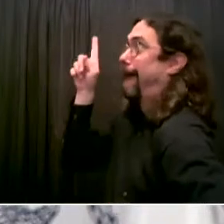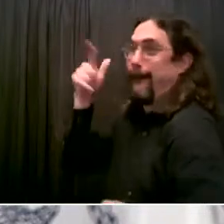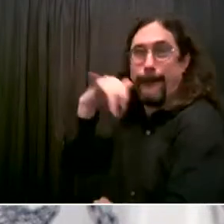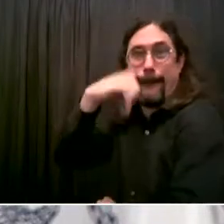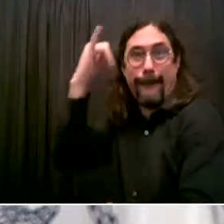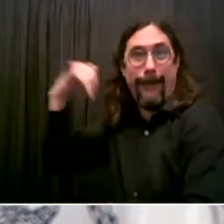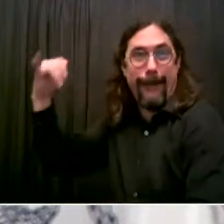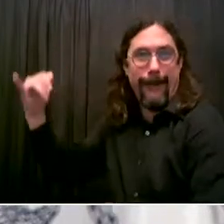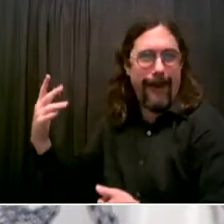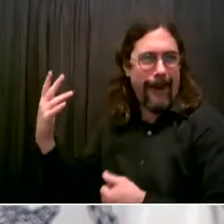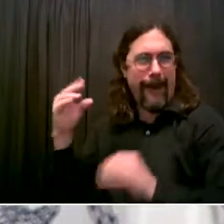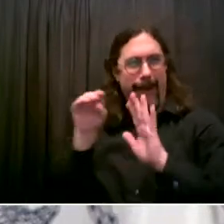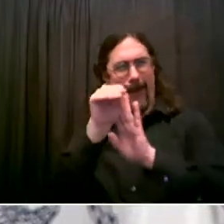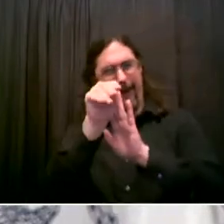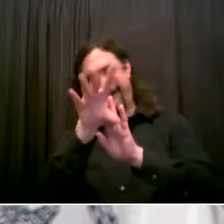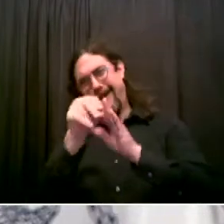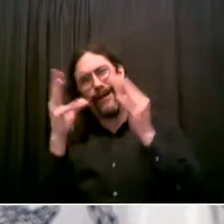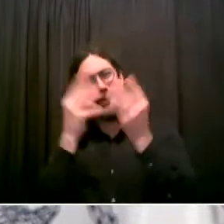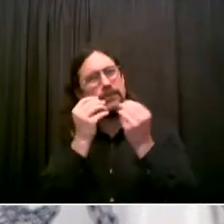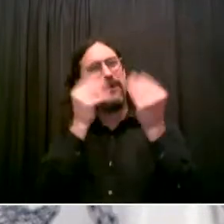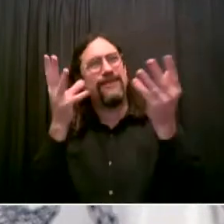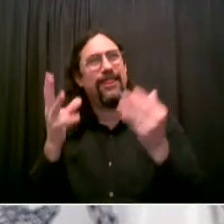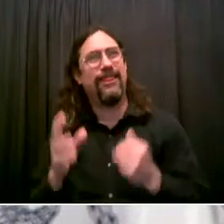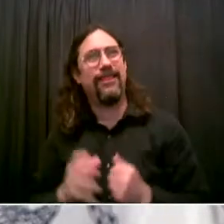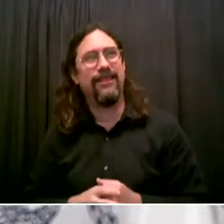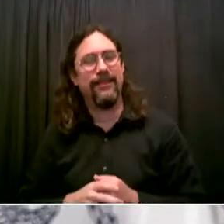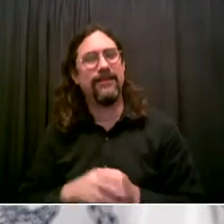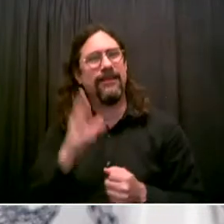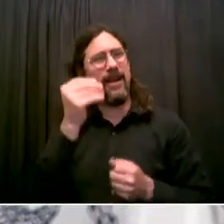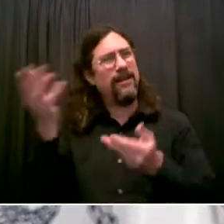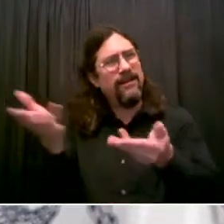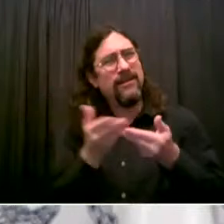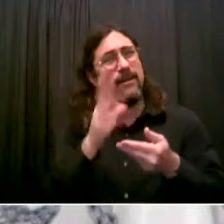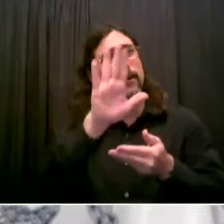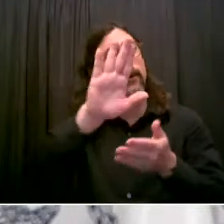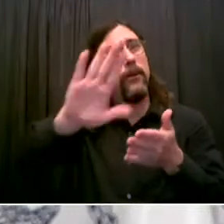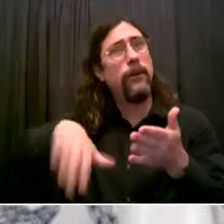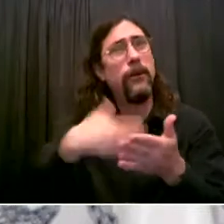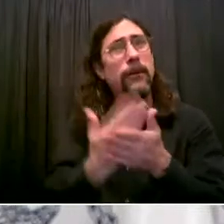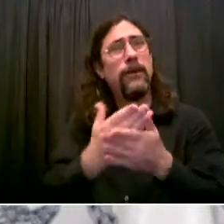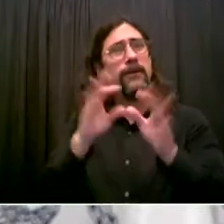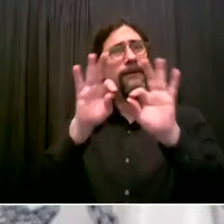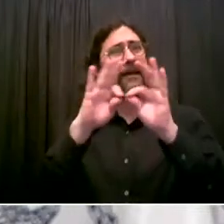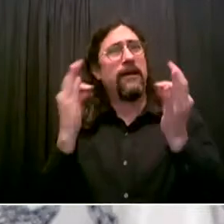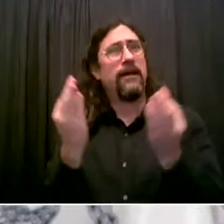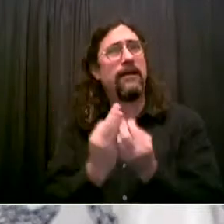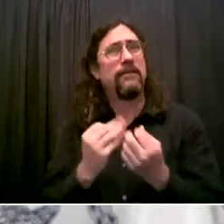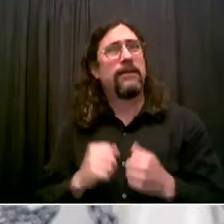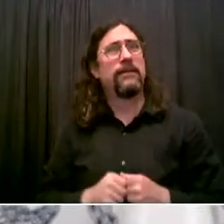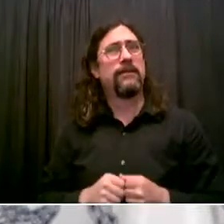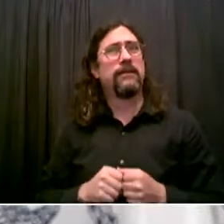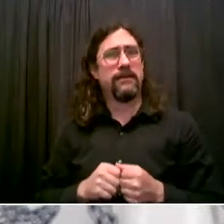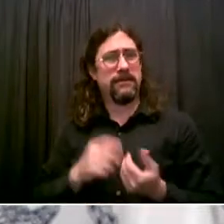IT IS SOMETHING FUN. PARENTS,